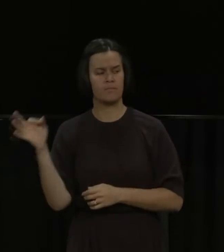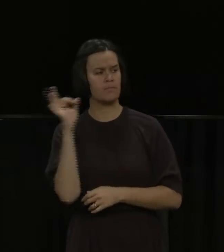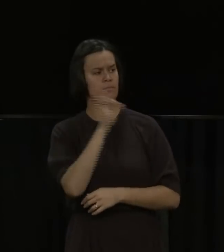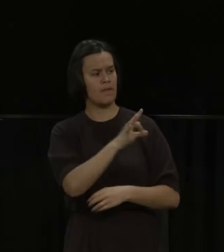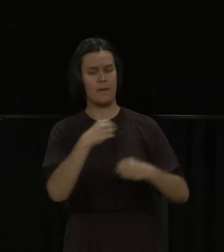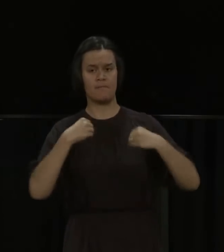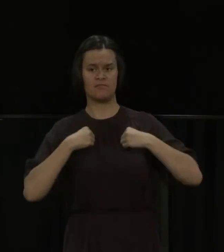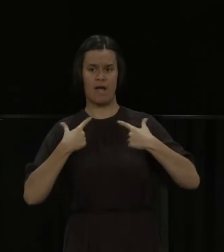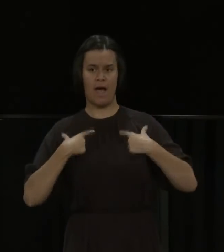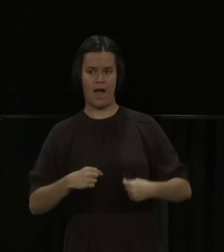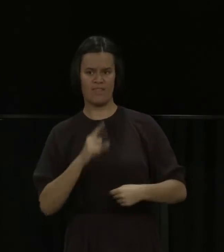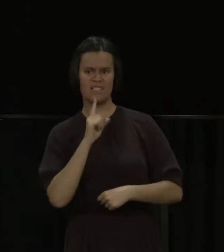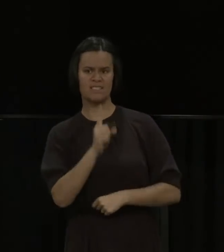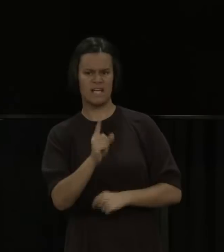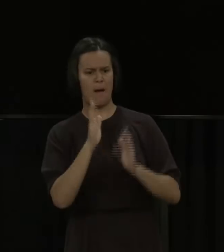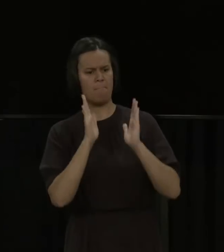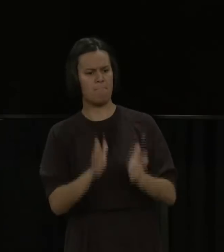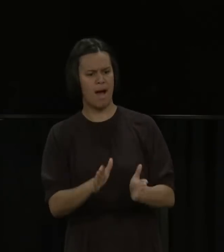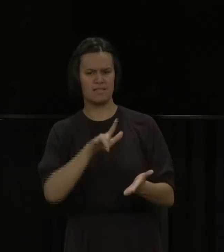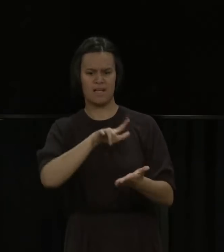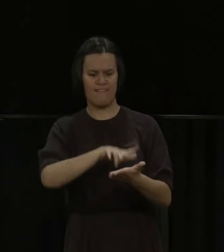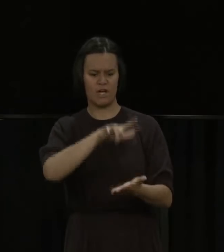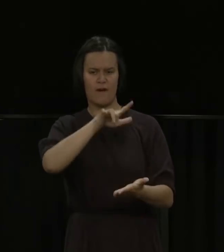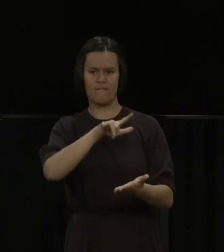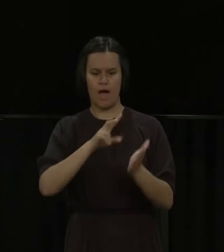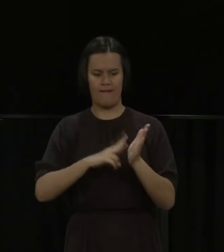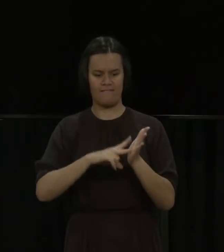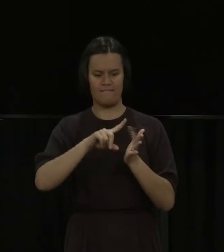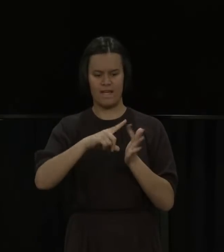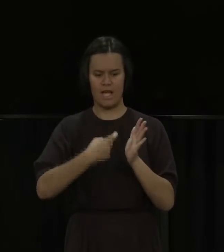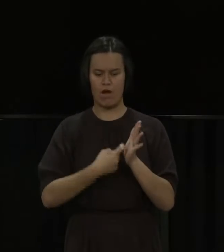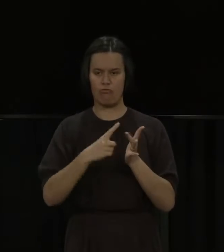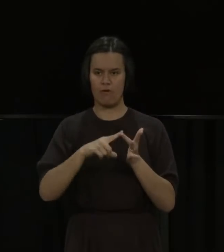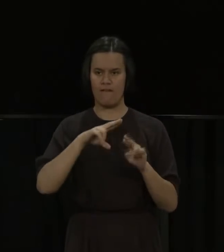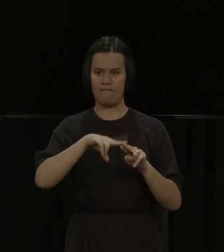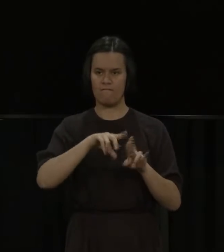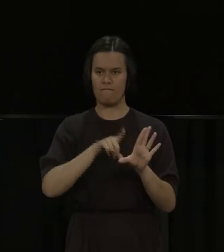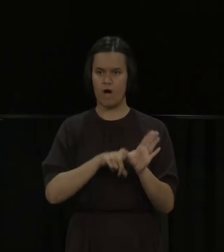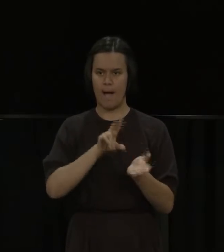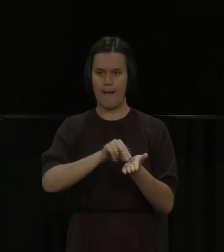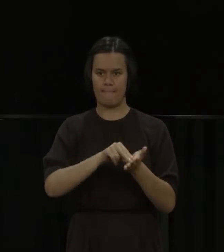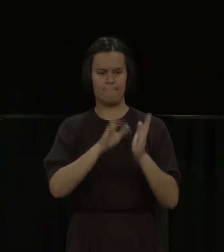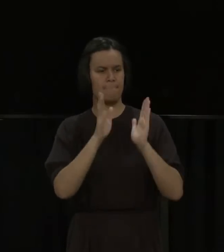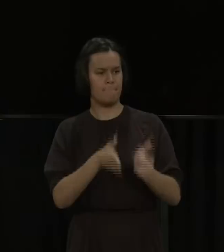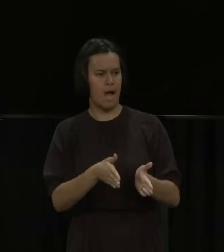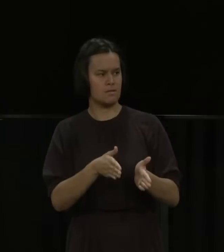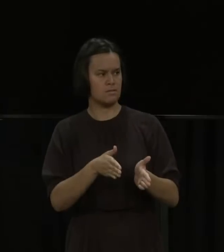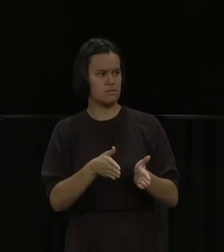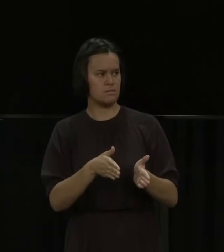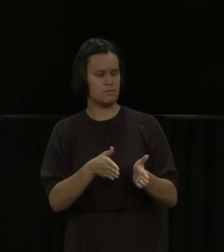copy or on their phones.